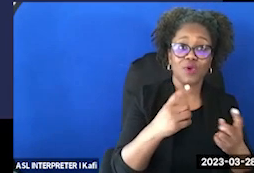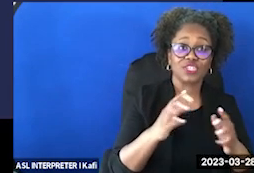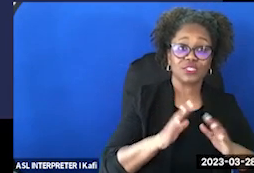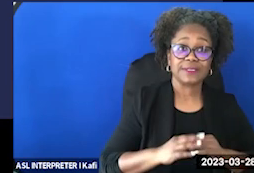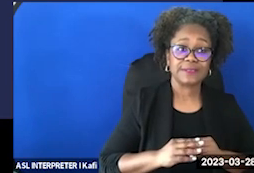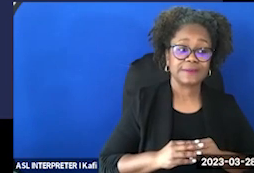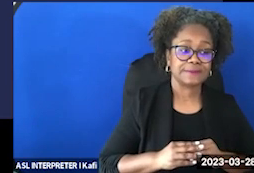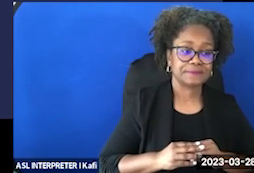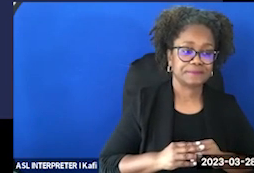Debbie Stine, Science & Technology Policy Academy: Okay.